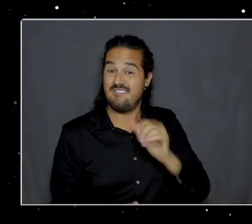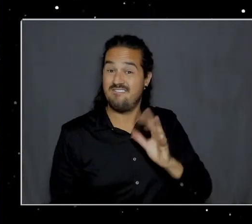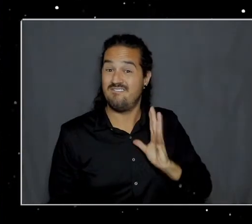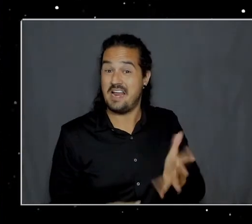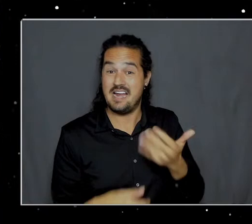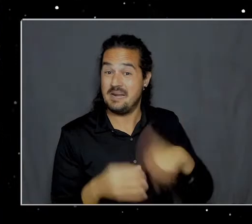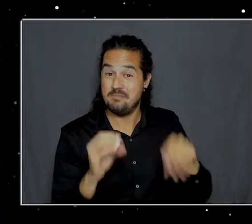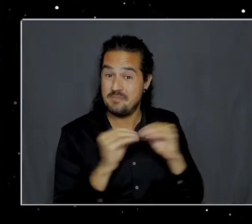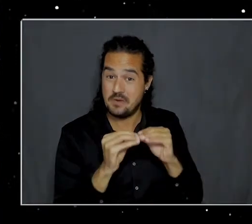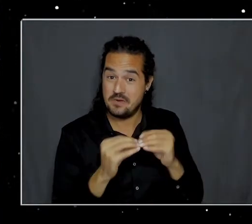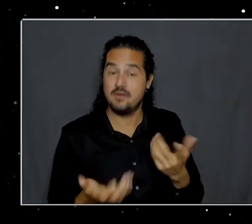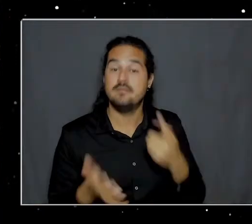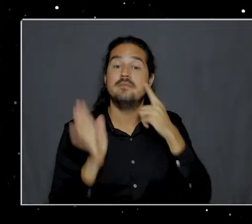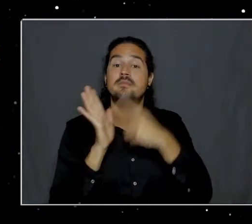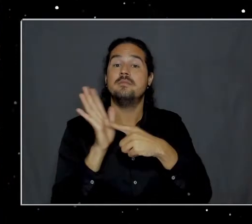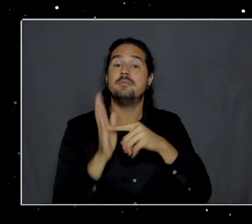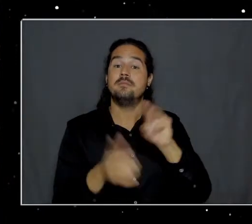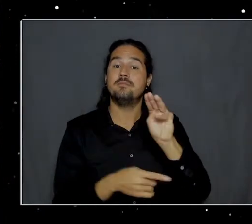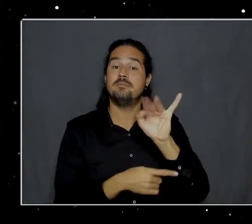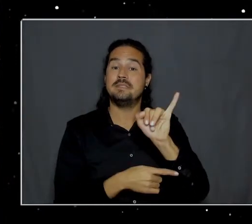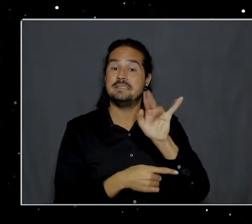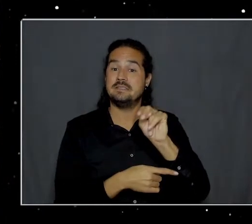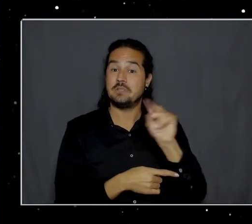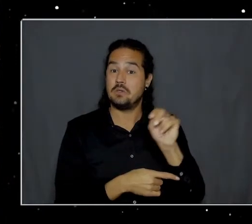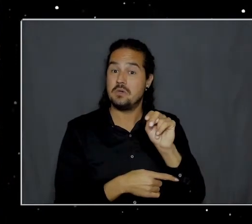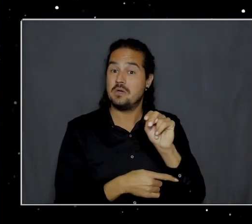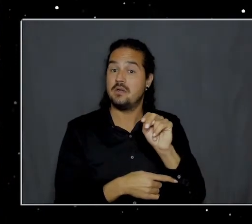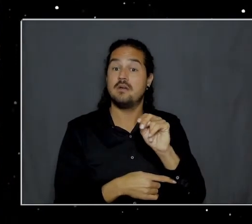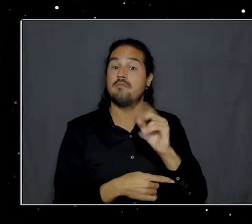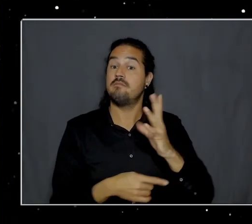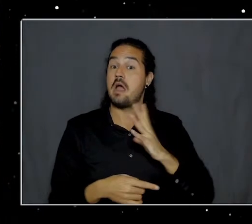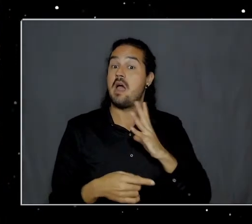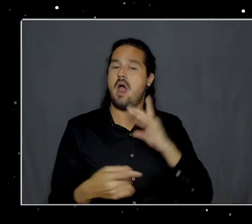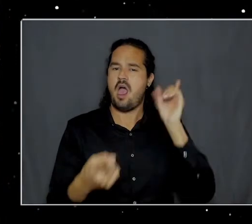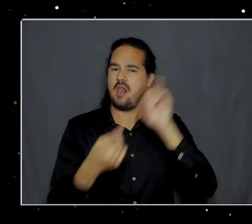ORLEANS AGAIN, PEOPLE SAID THE